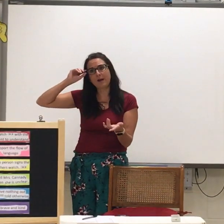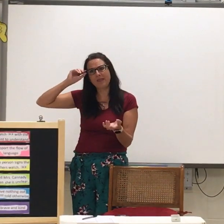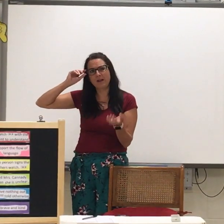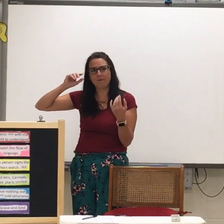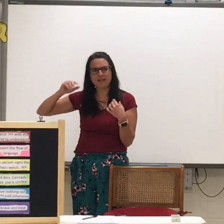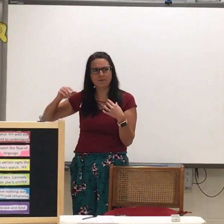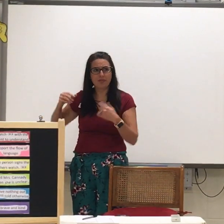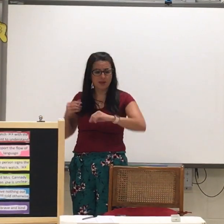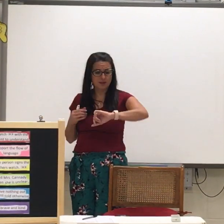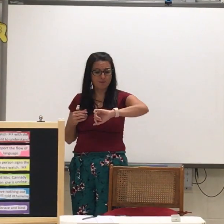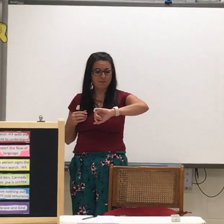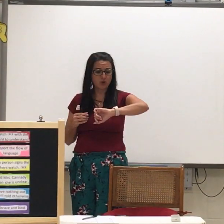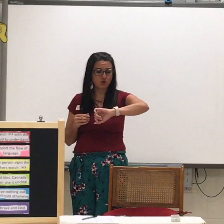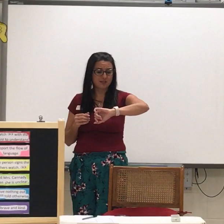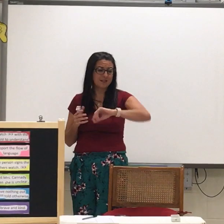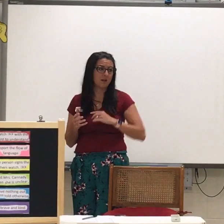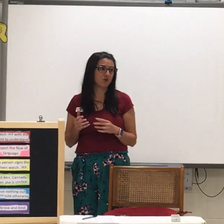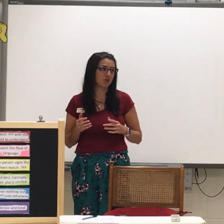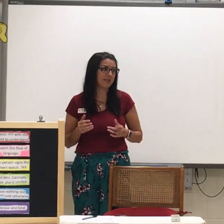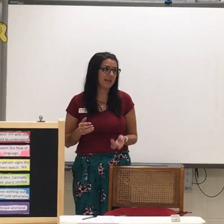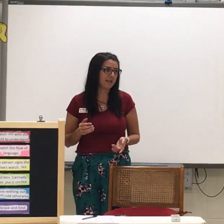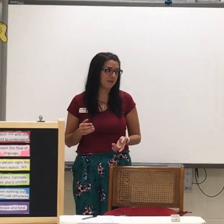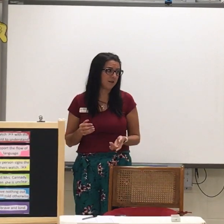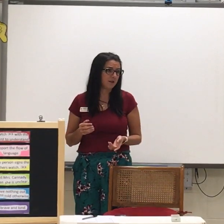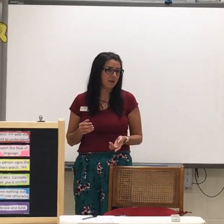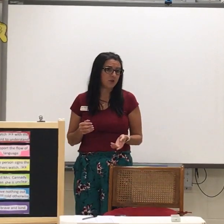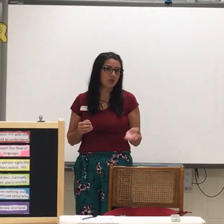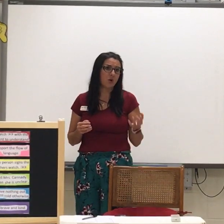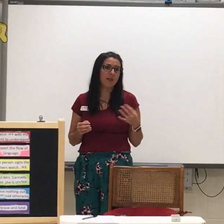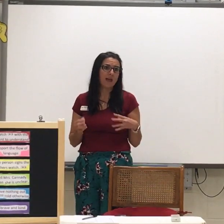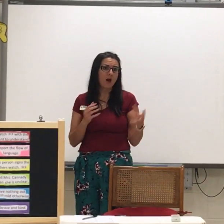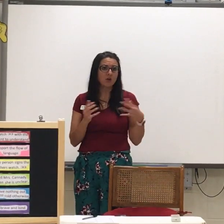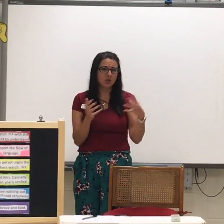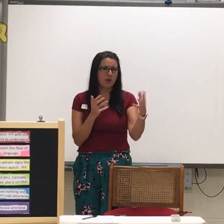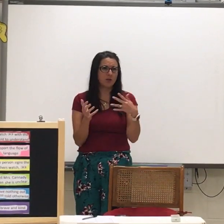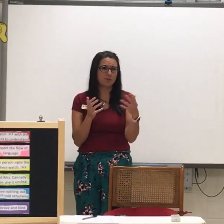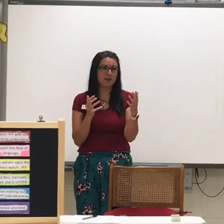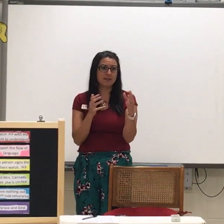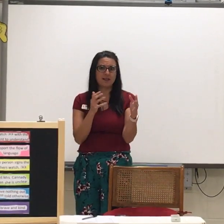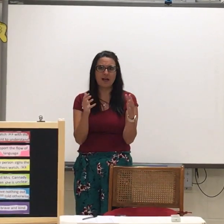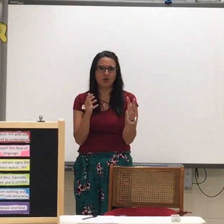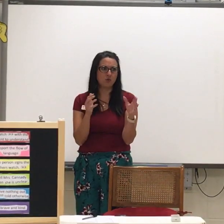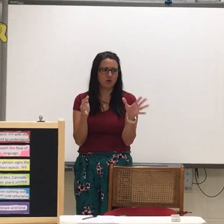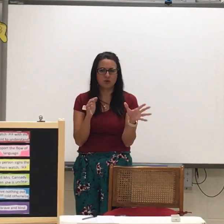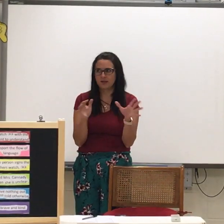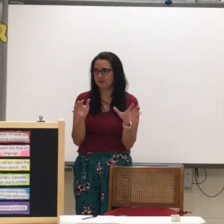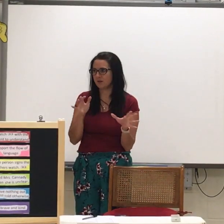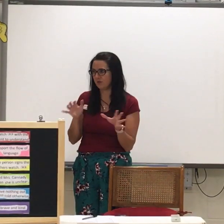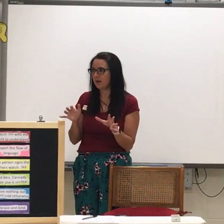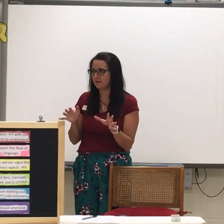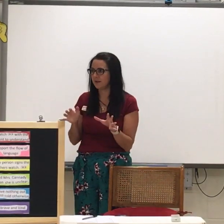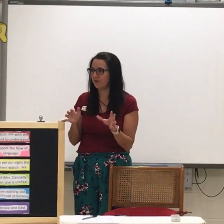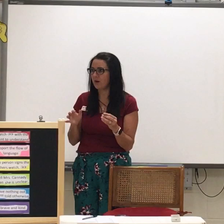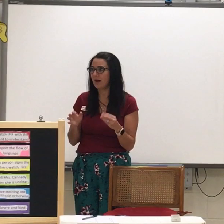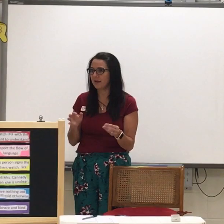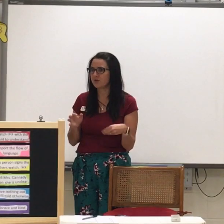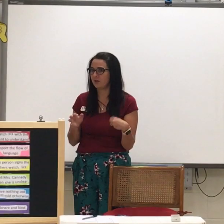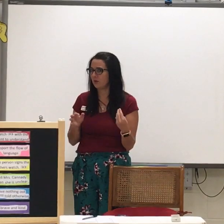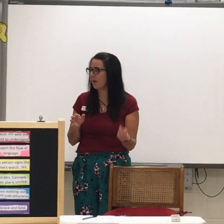back then it makes me think that you just didn't understand so if that also helps me decide who understands them who does them you're not answering the